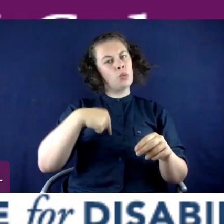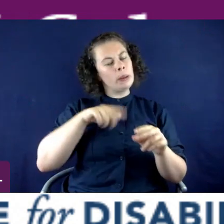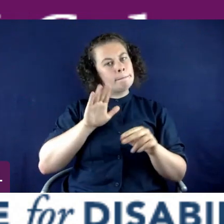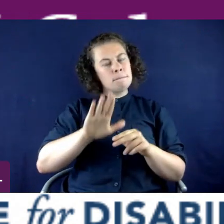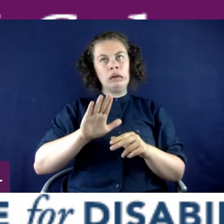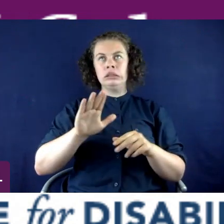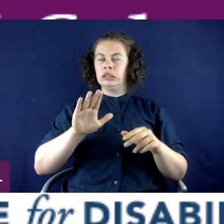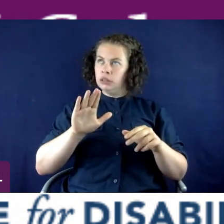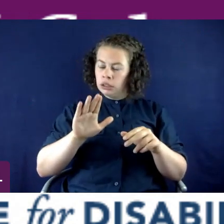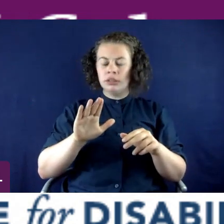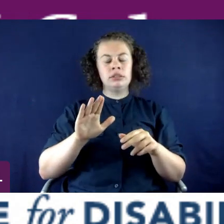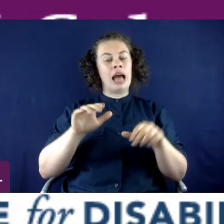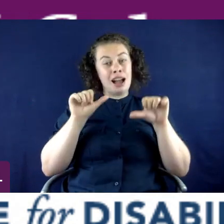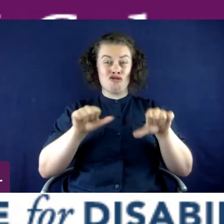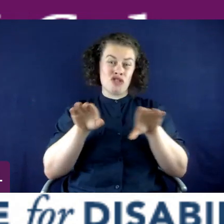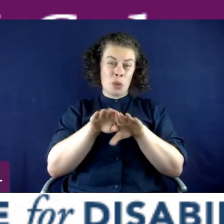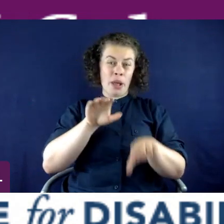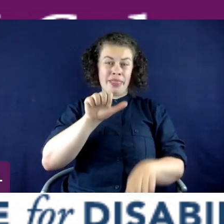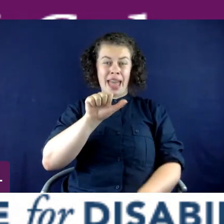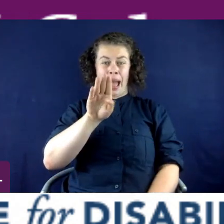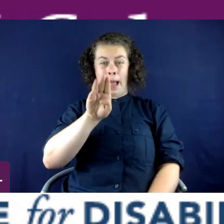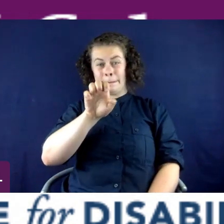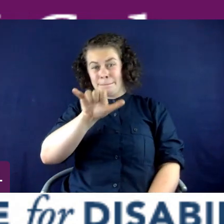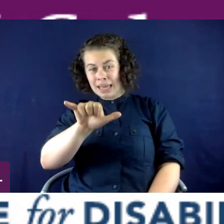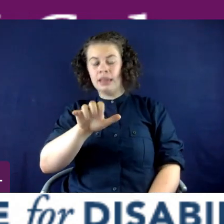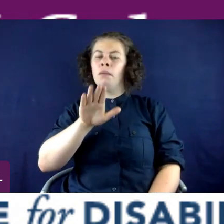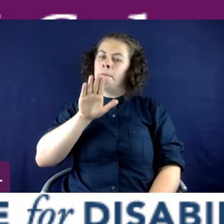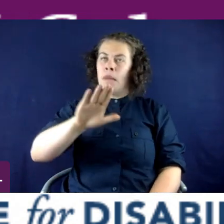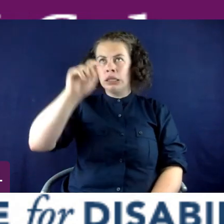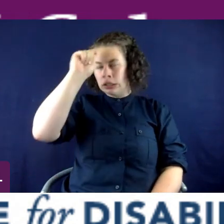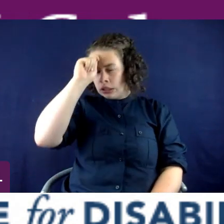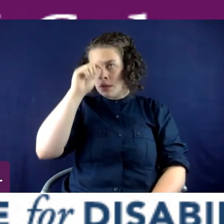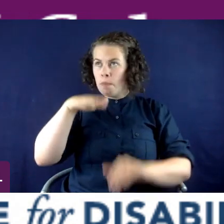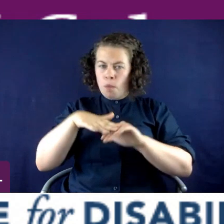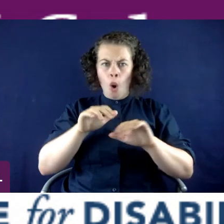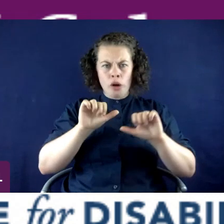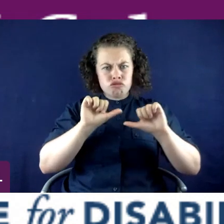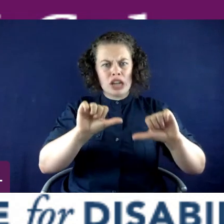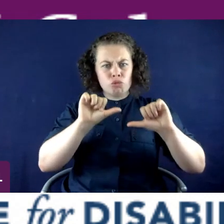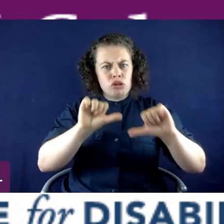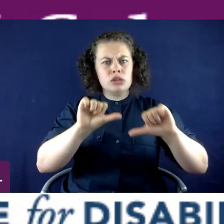harder to have this whole awareness, but also the strong advocacy